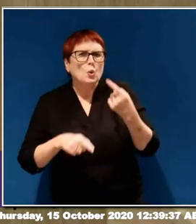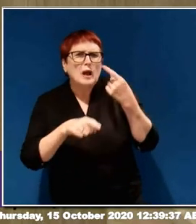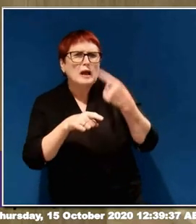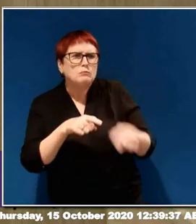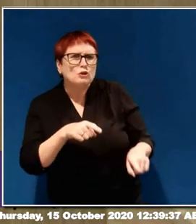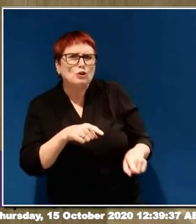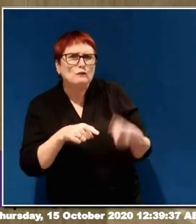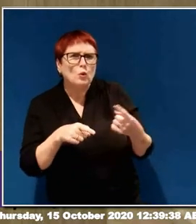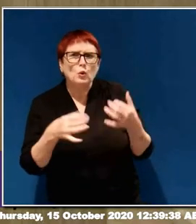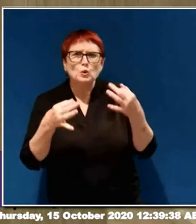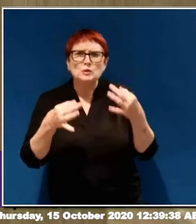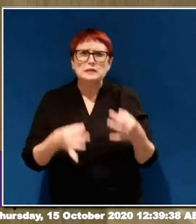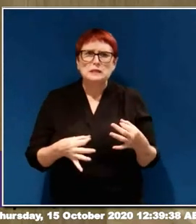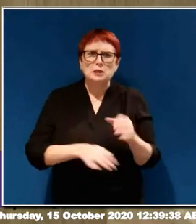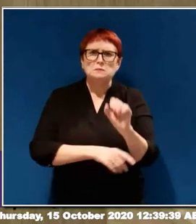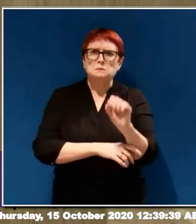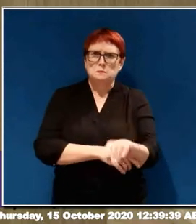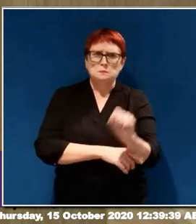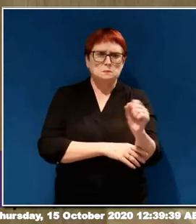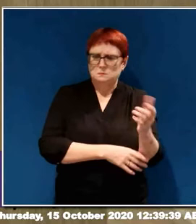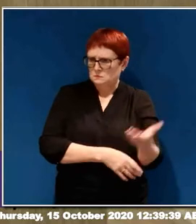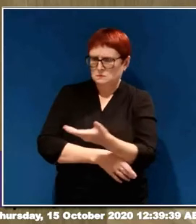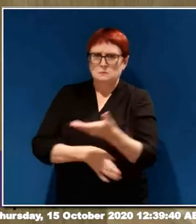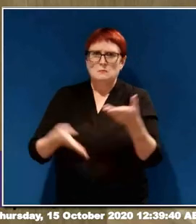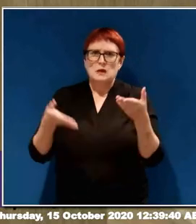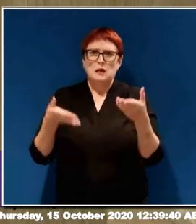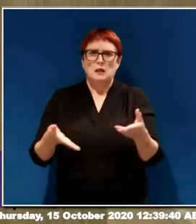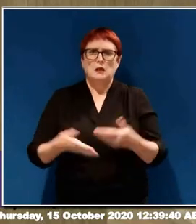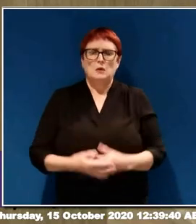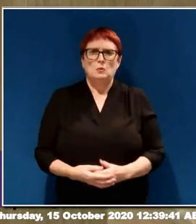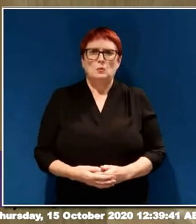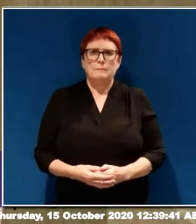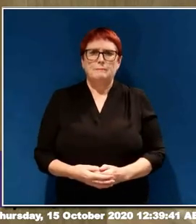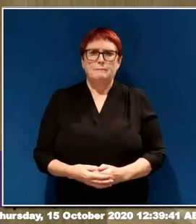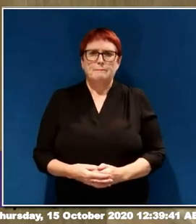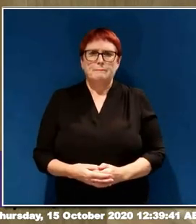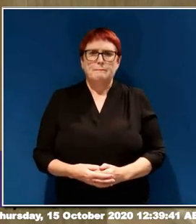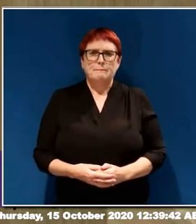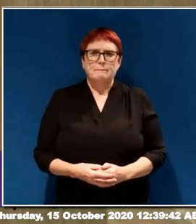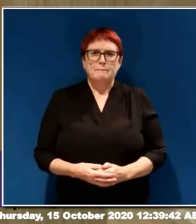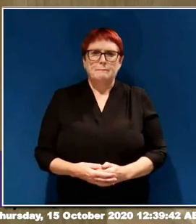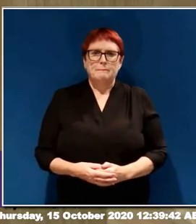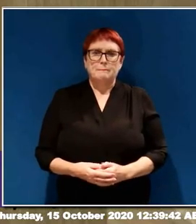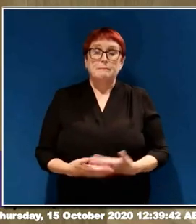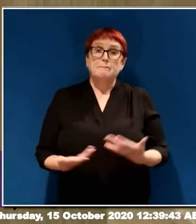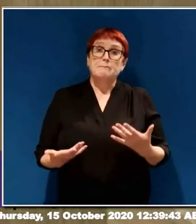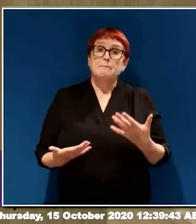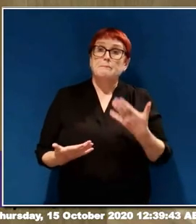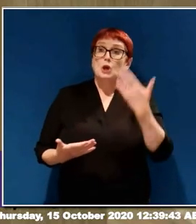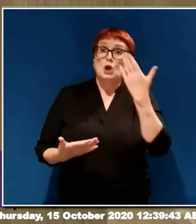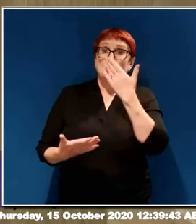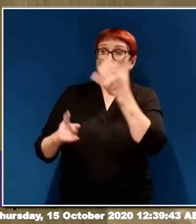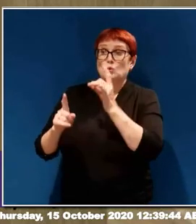would be appropriate to be made? So the schools themselves would put in a request.